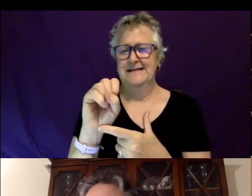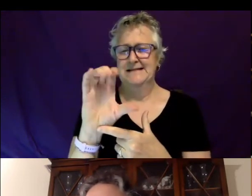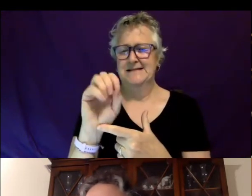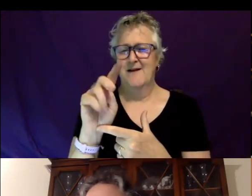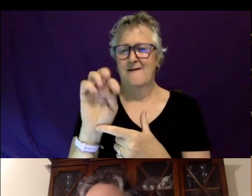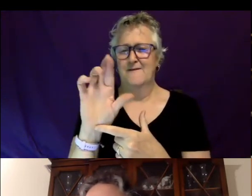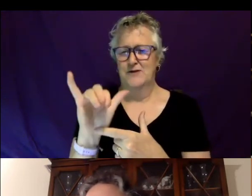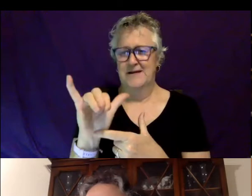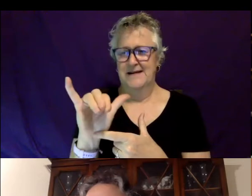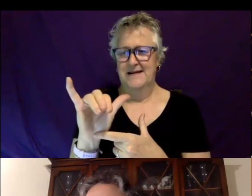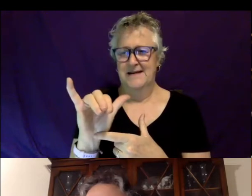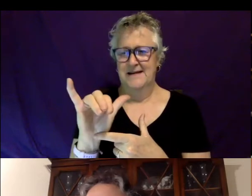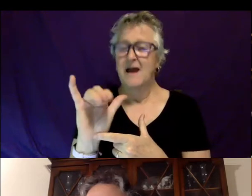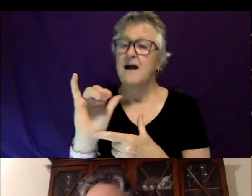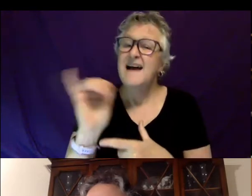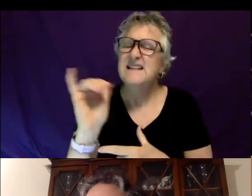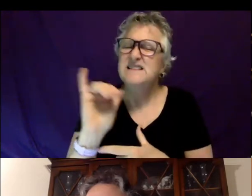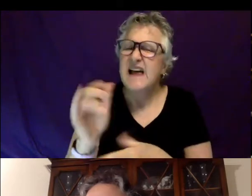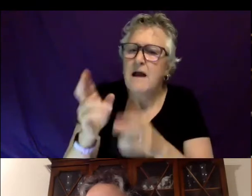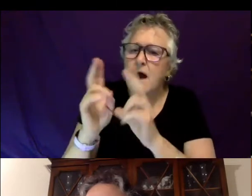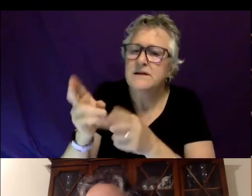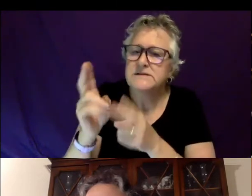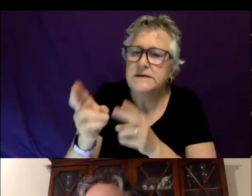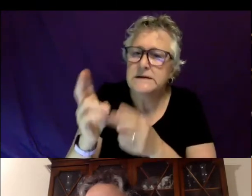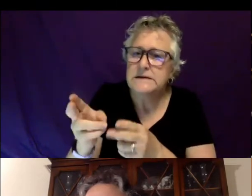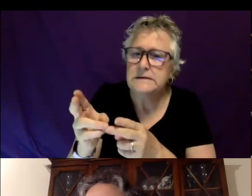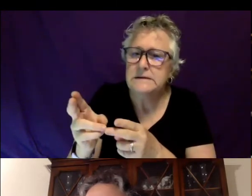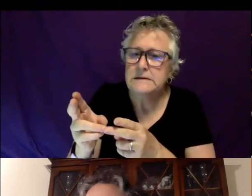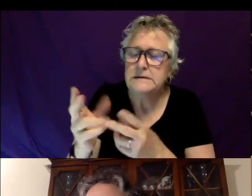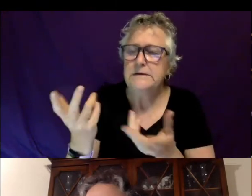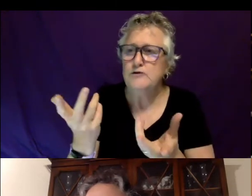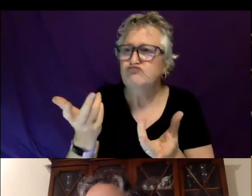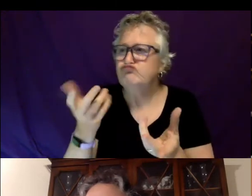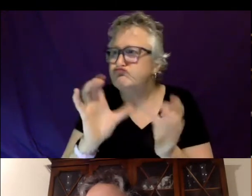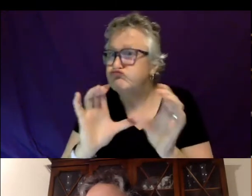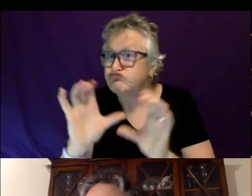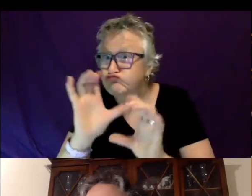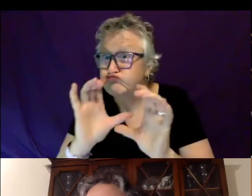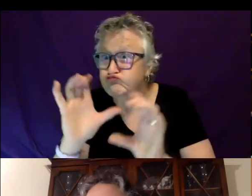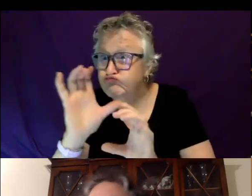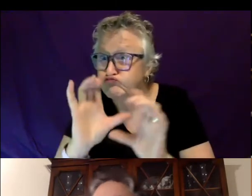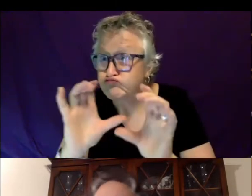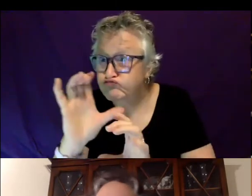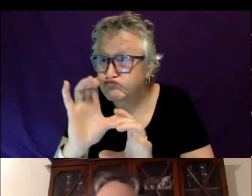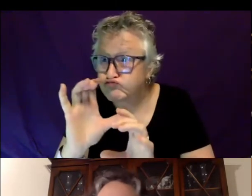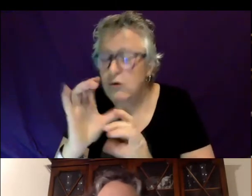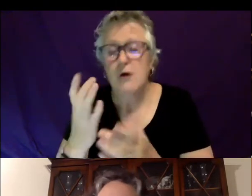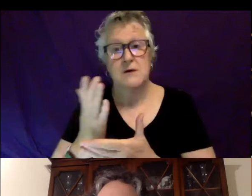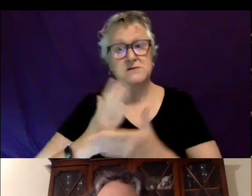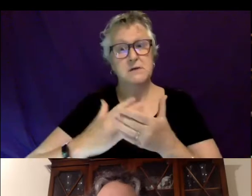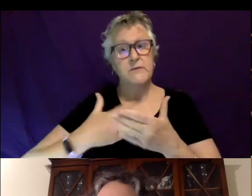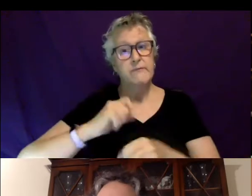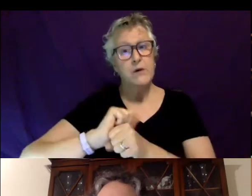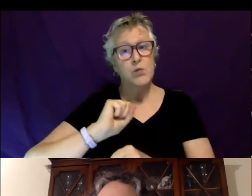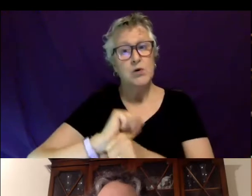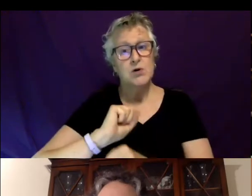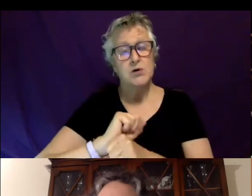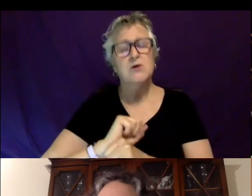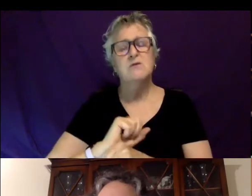I don't try to-- some of my work, I've used stock, like some of the wire frame horses, that's that